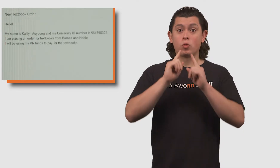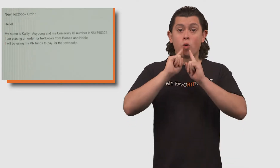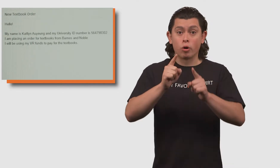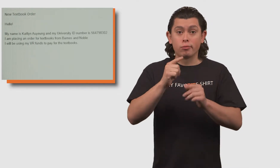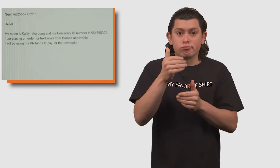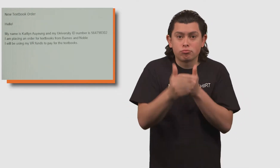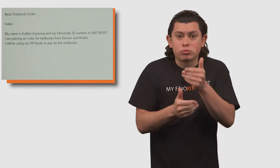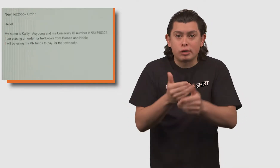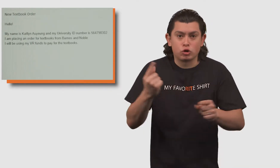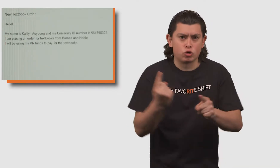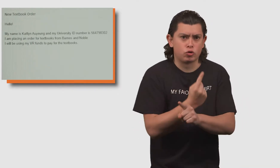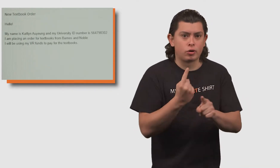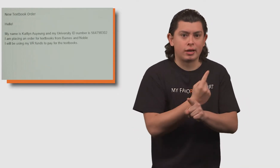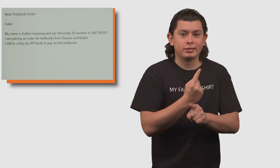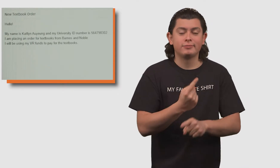WILL BE PROCESSED CORRECTLY.